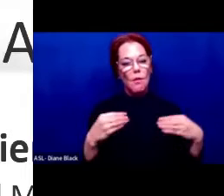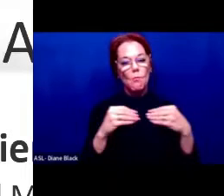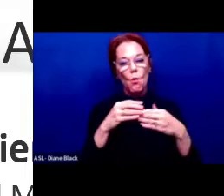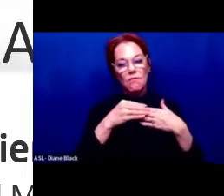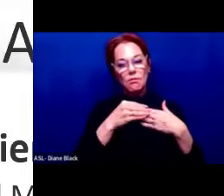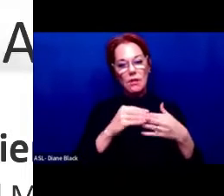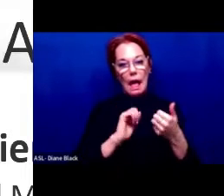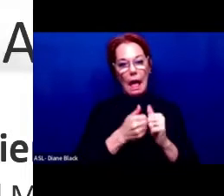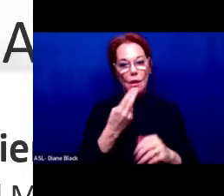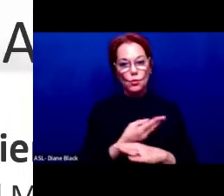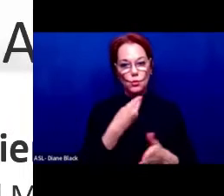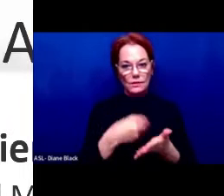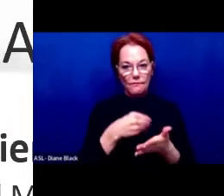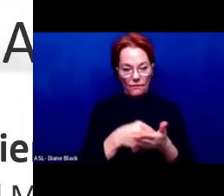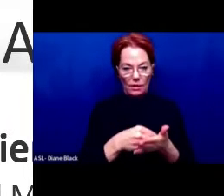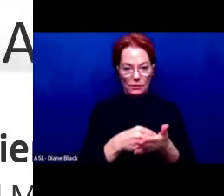how to use that funds when you get reimbursed.